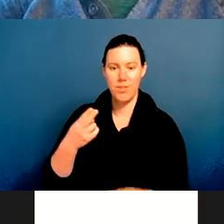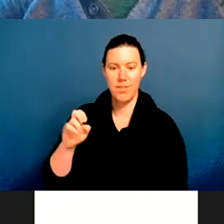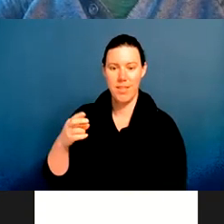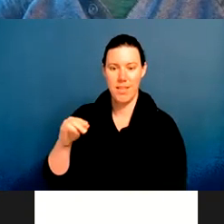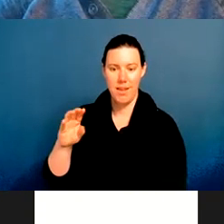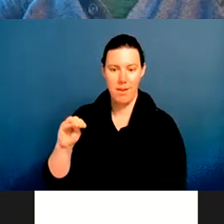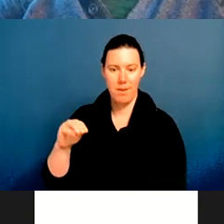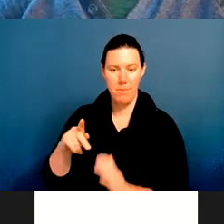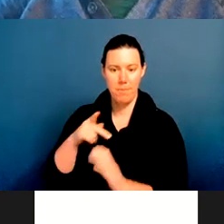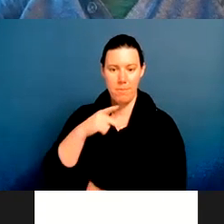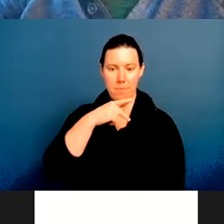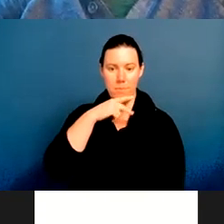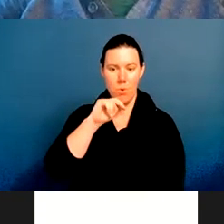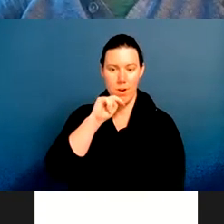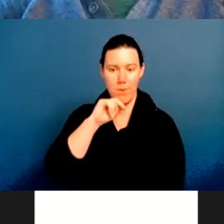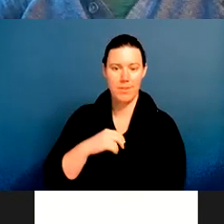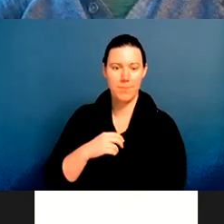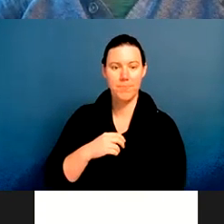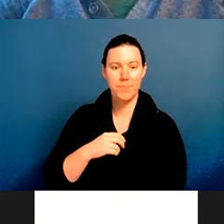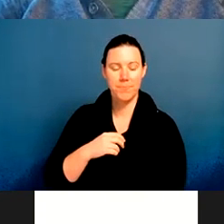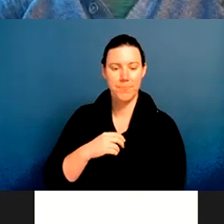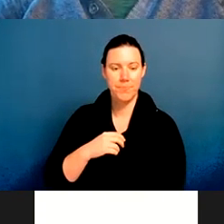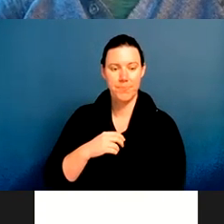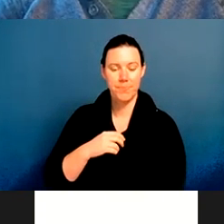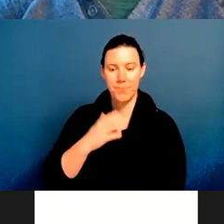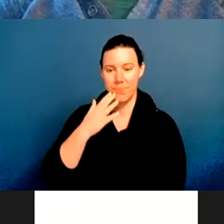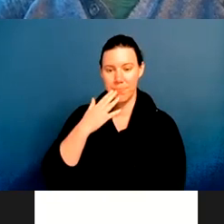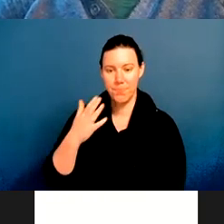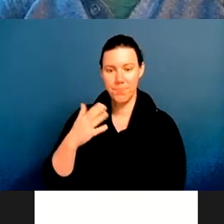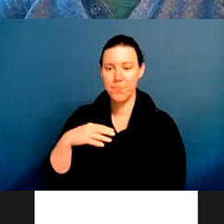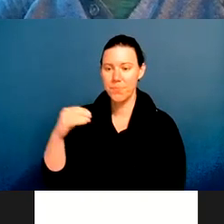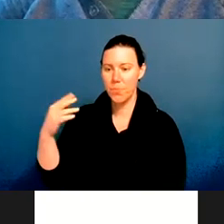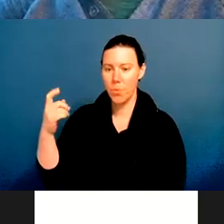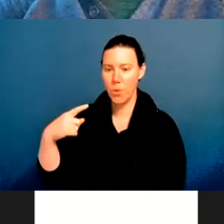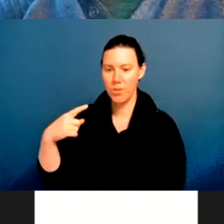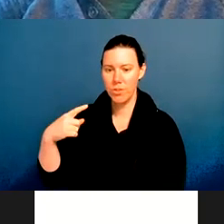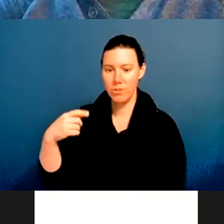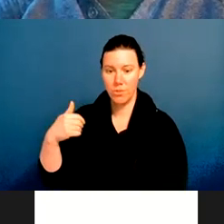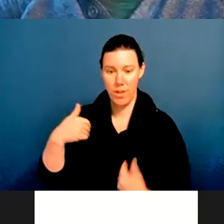Okay, and there was a question. Is there an interpreter today?